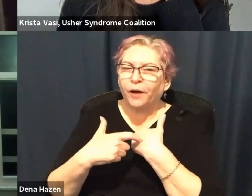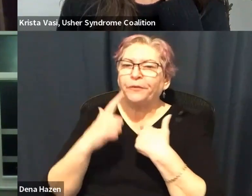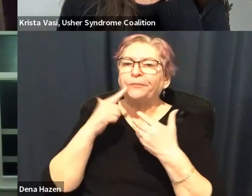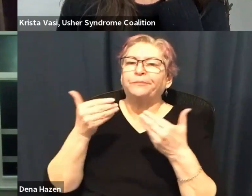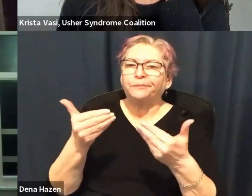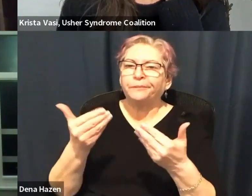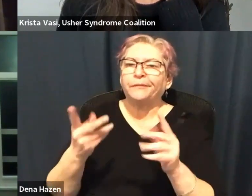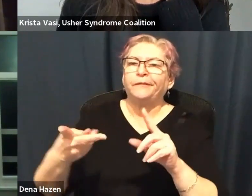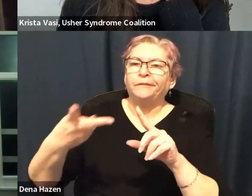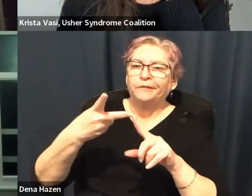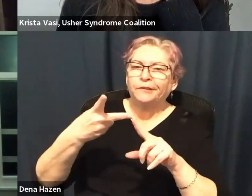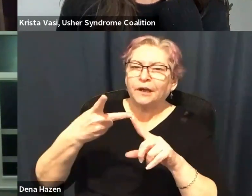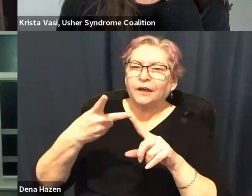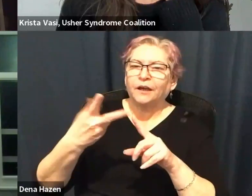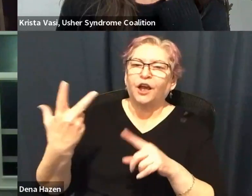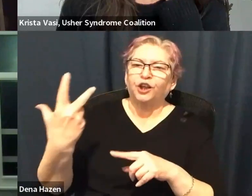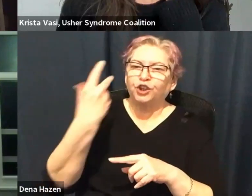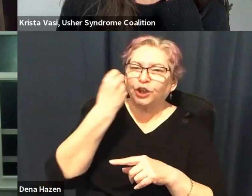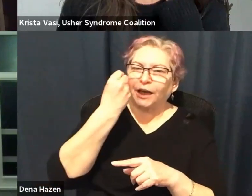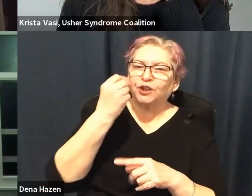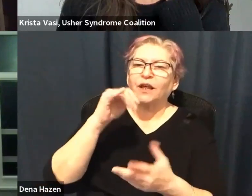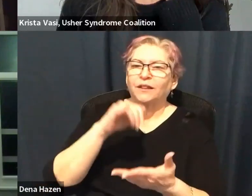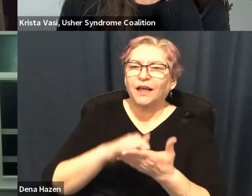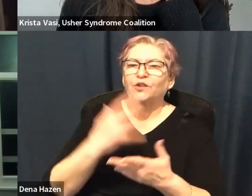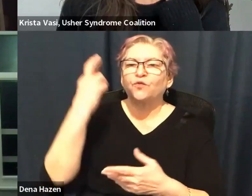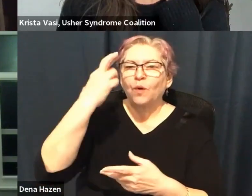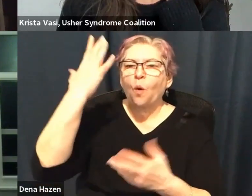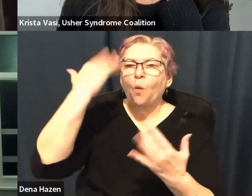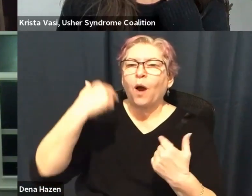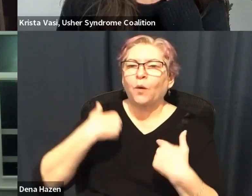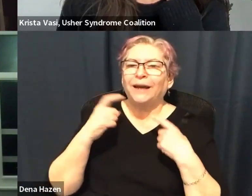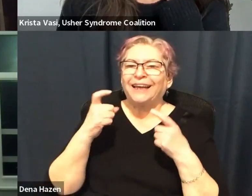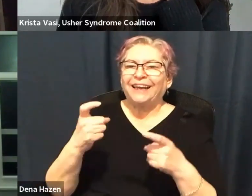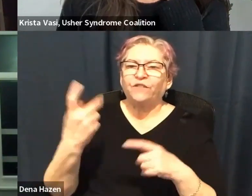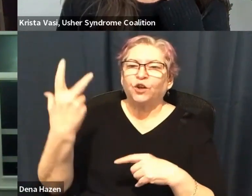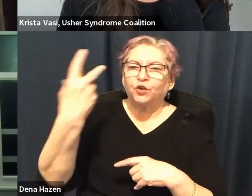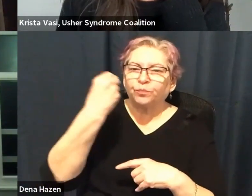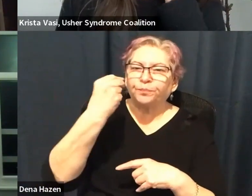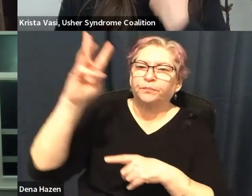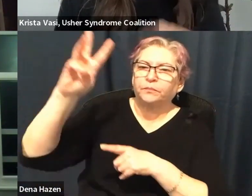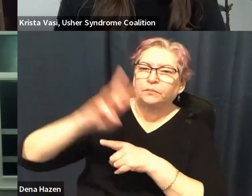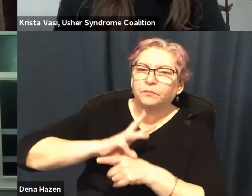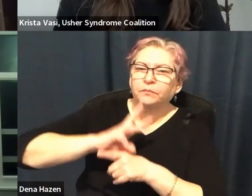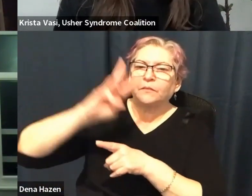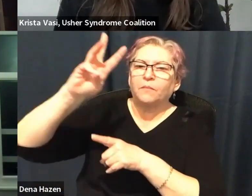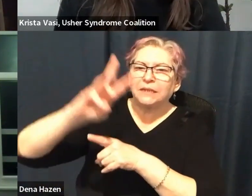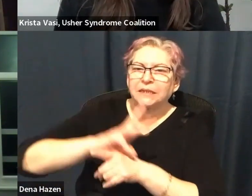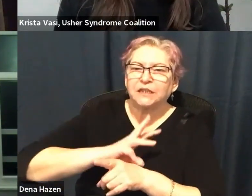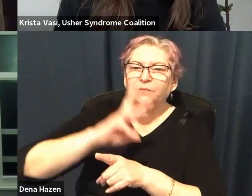which was, it was part of the reasons we wanted to give an injection every six months to keep